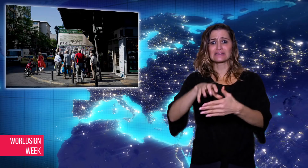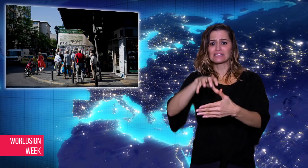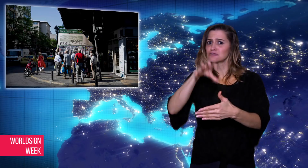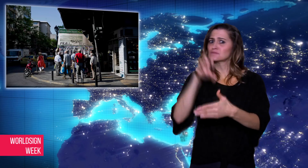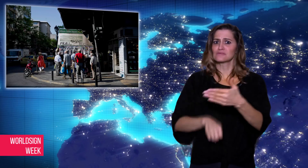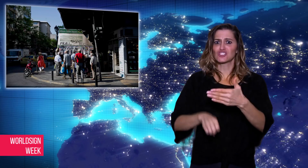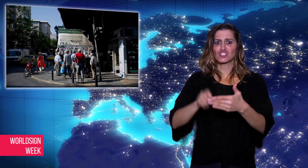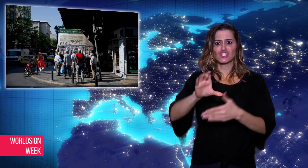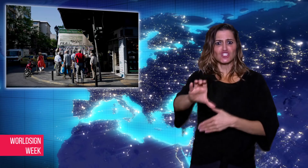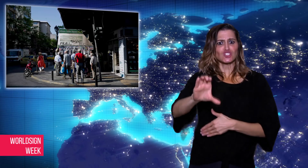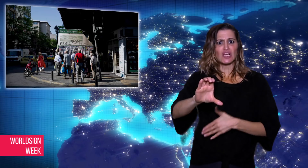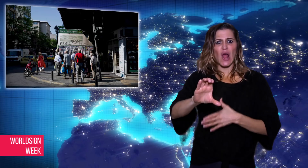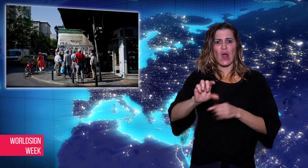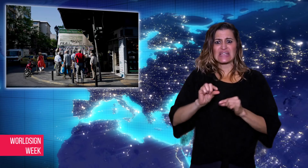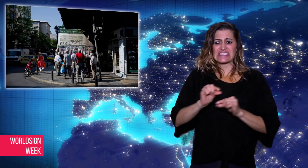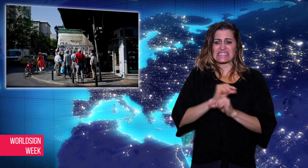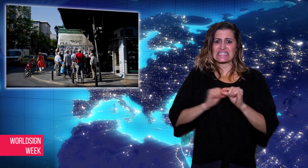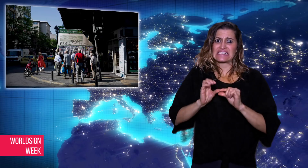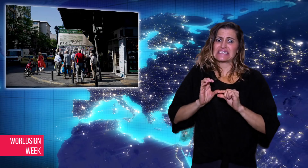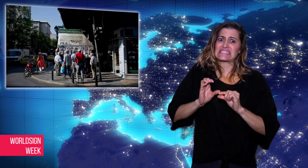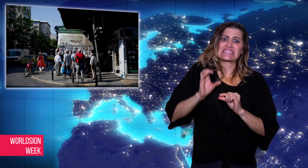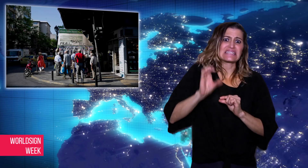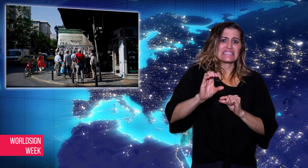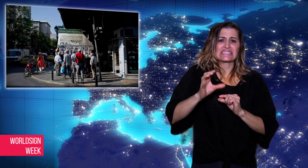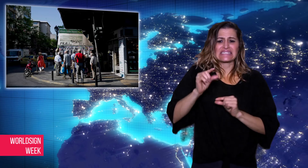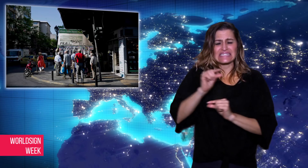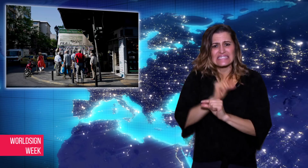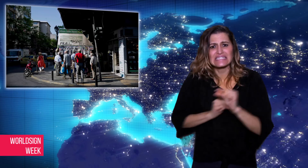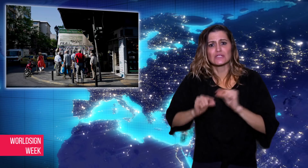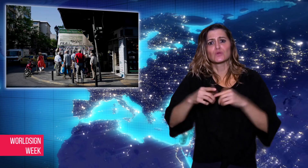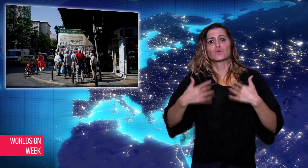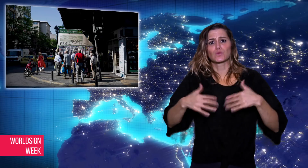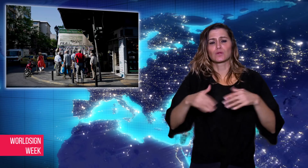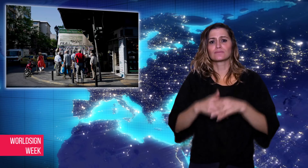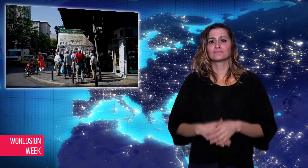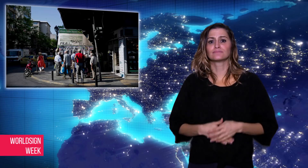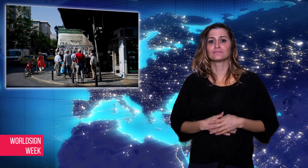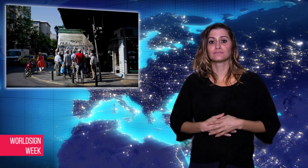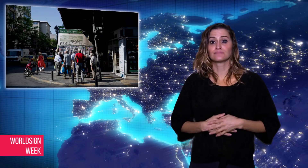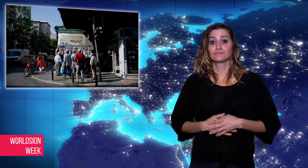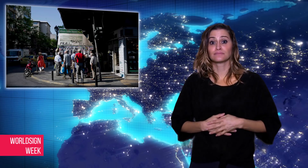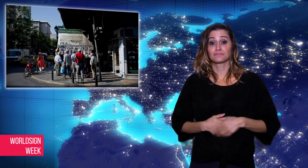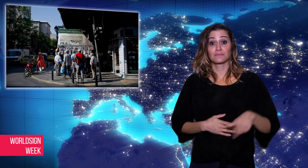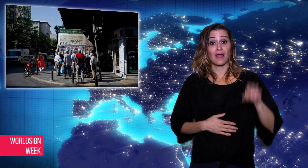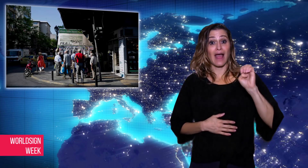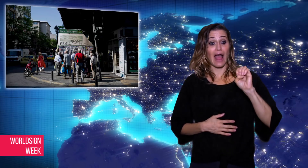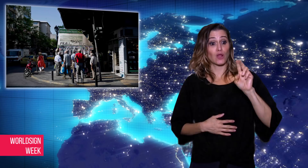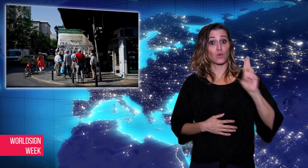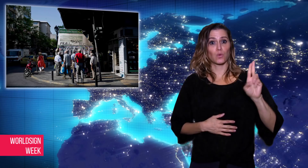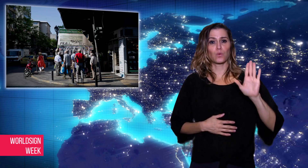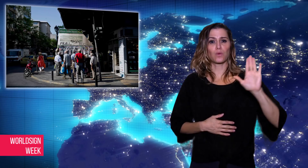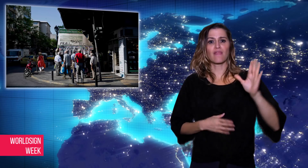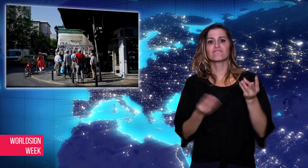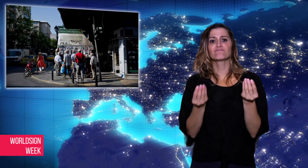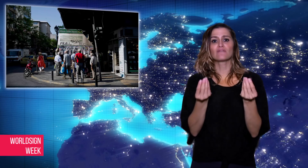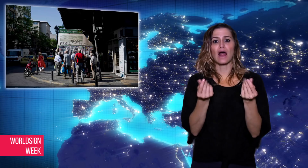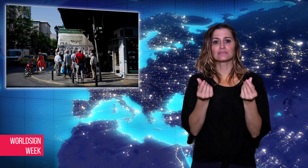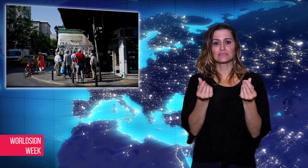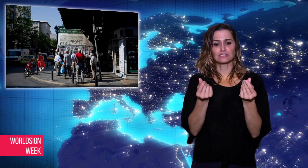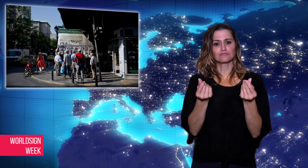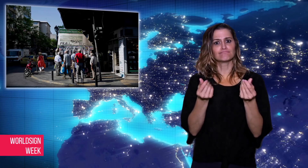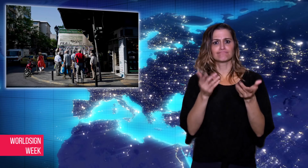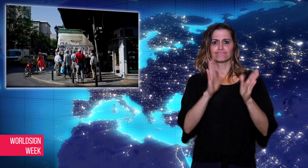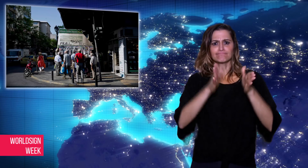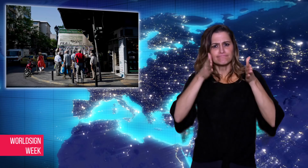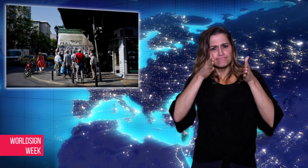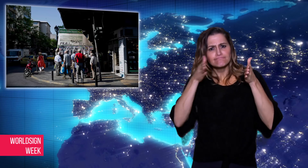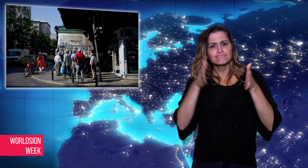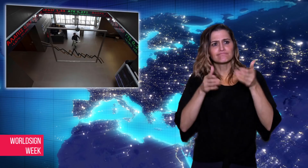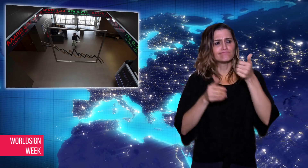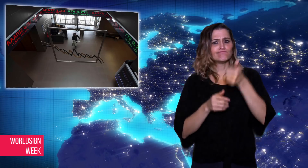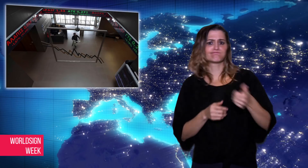Commissioner acknowledges that, while